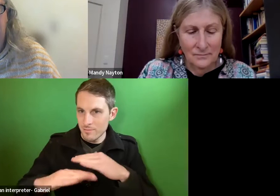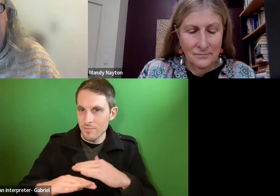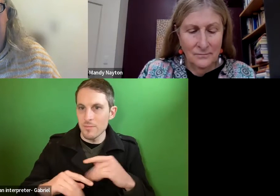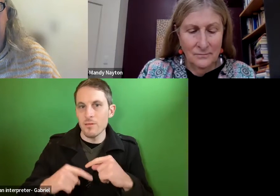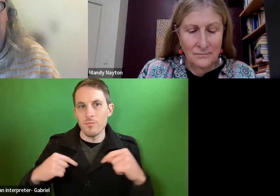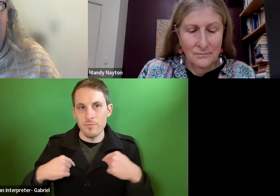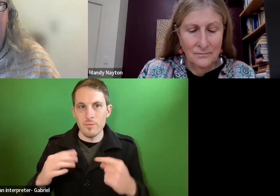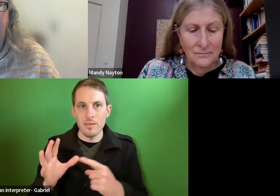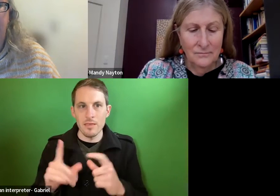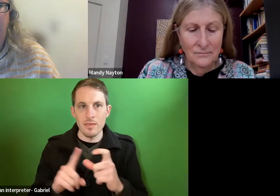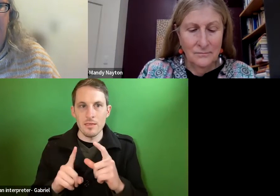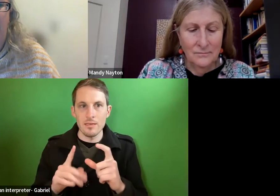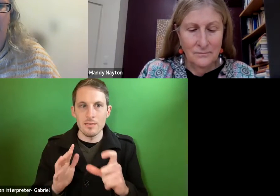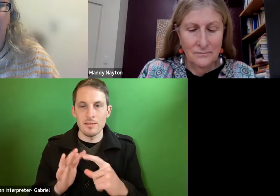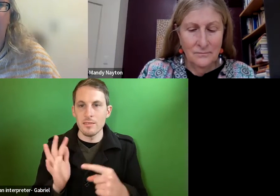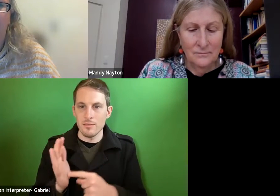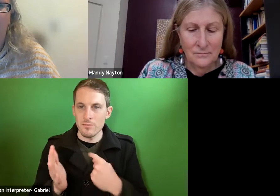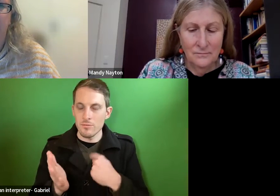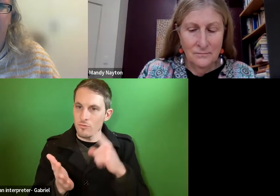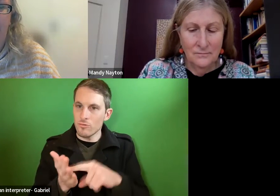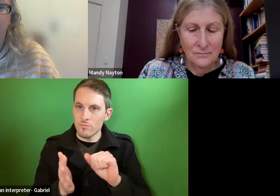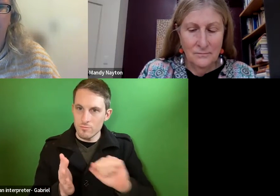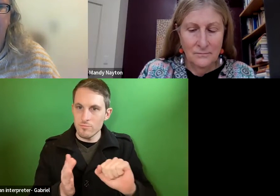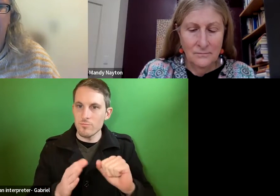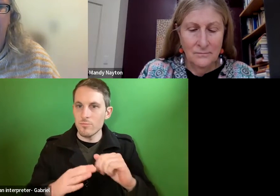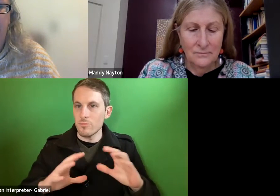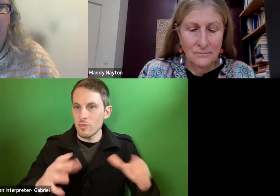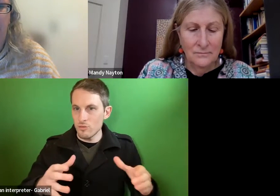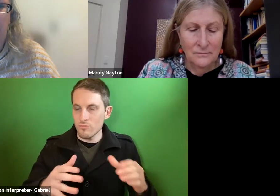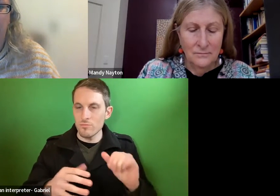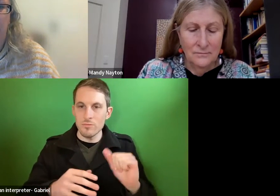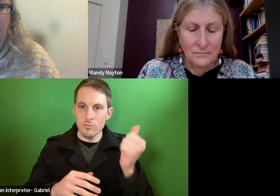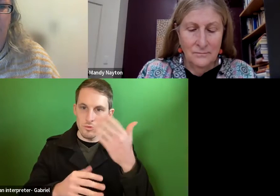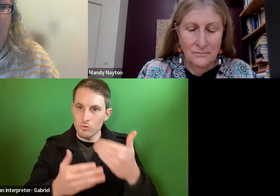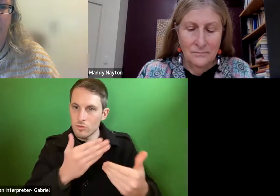the Lutriwita nations and also recognises Aboriginal history and the culture of the land.